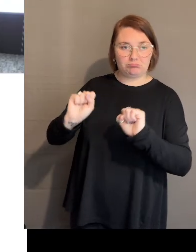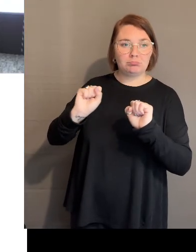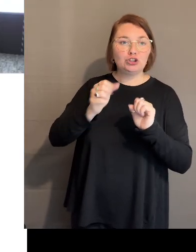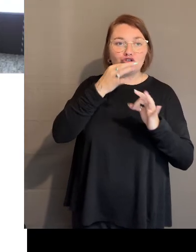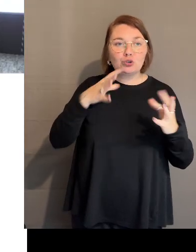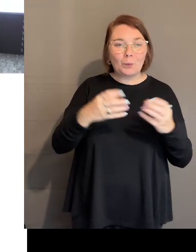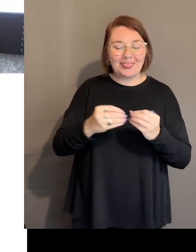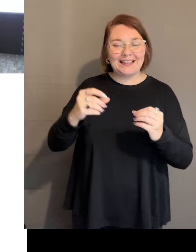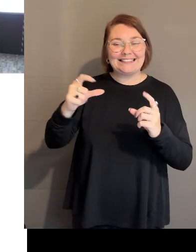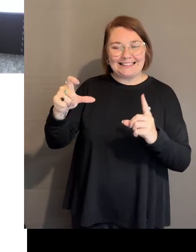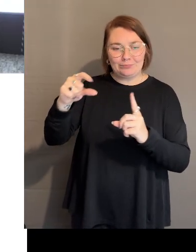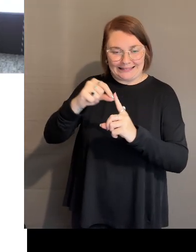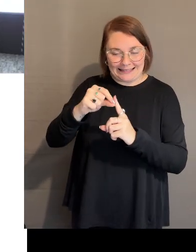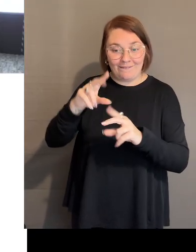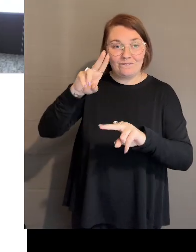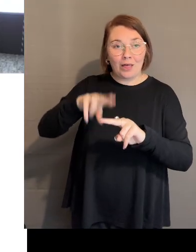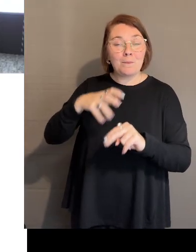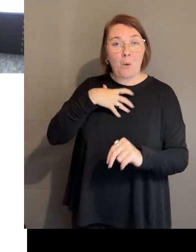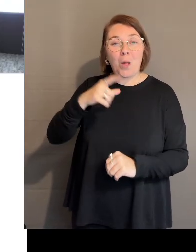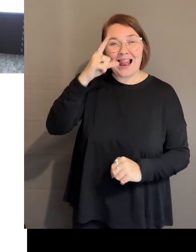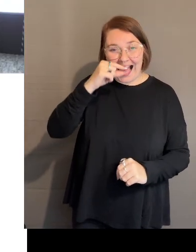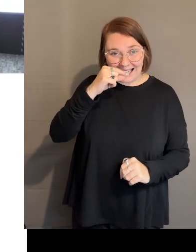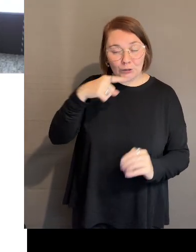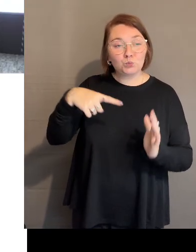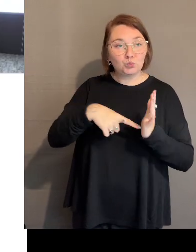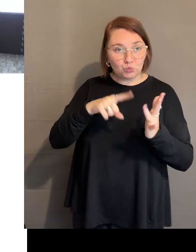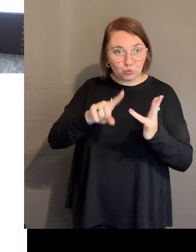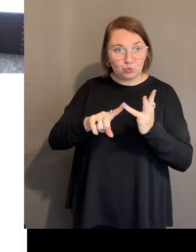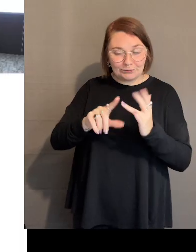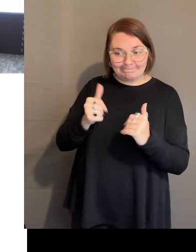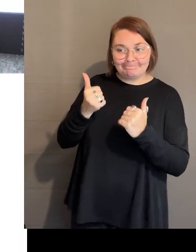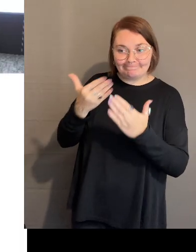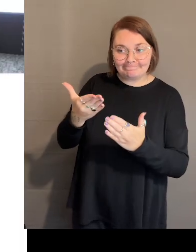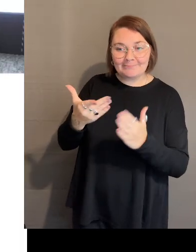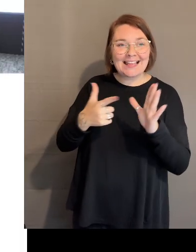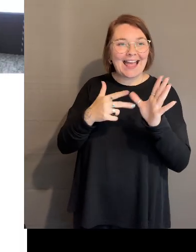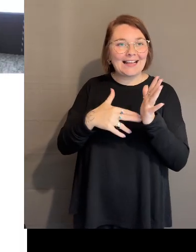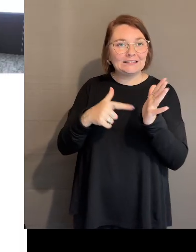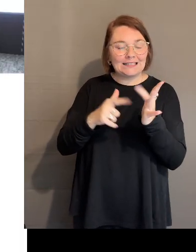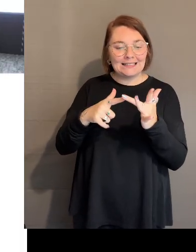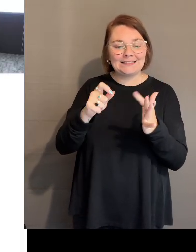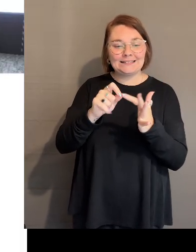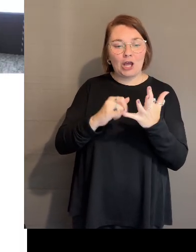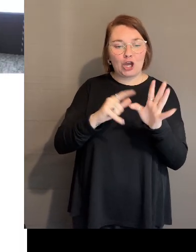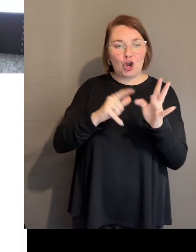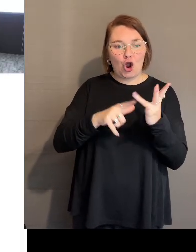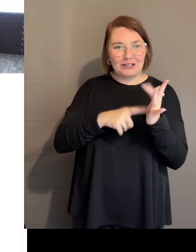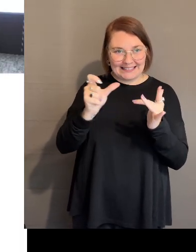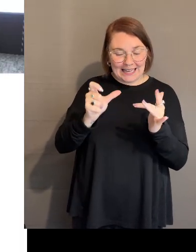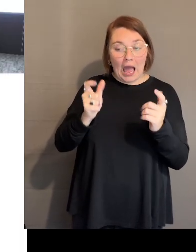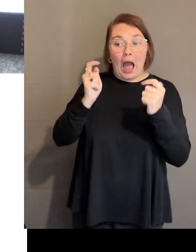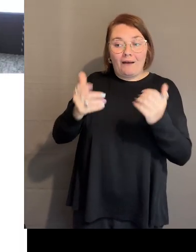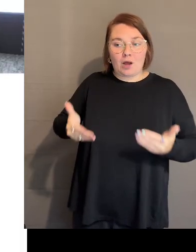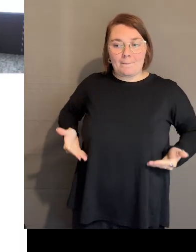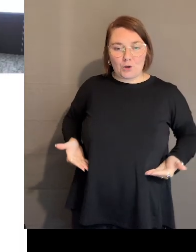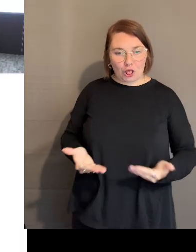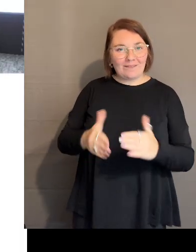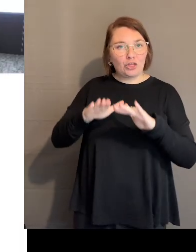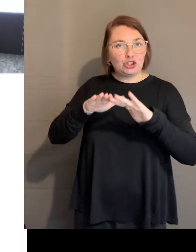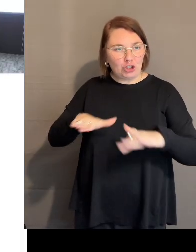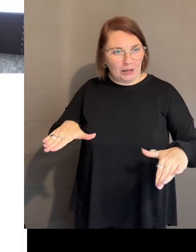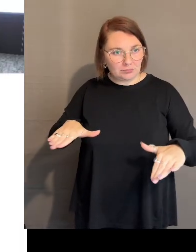Fathers of children with CP are more likely to be prescribed antipsychotic medications after the birth of the child.